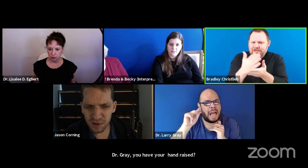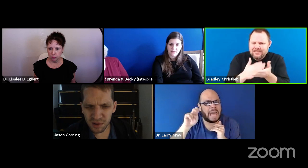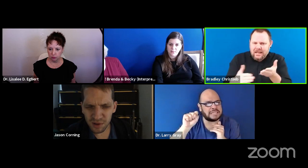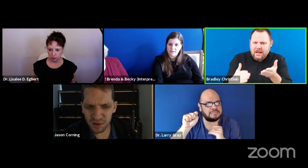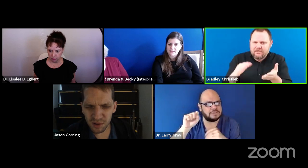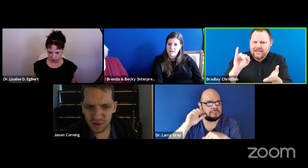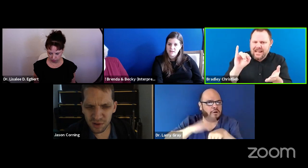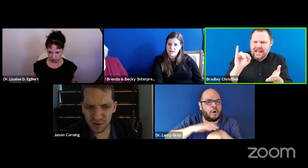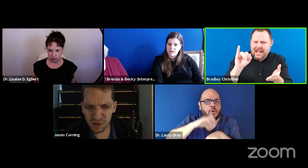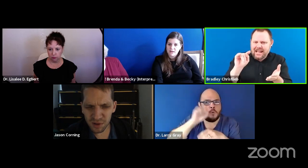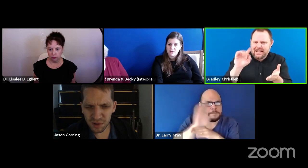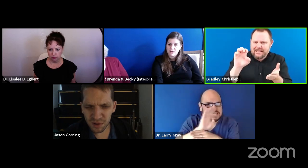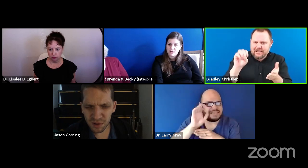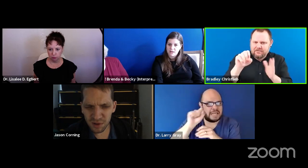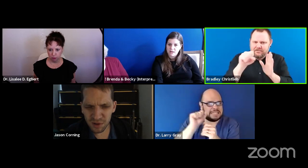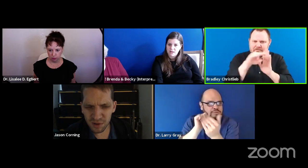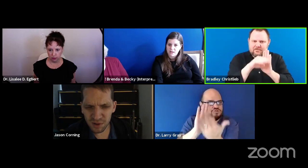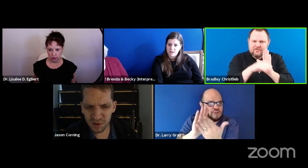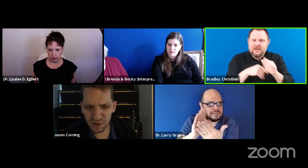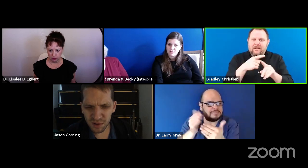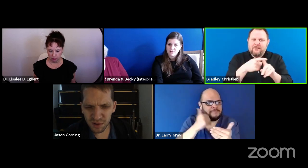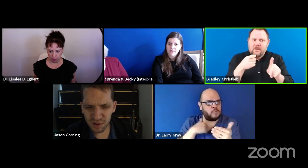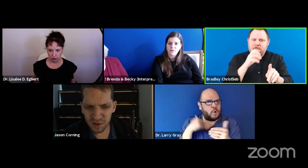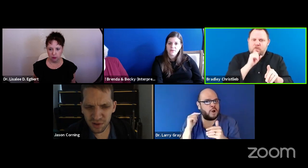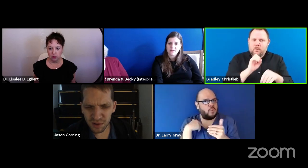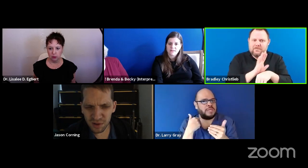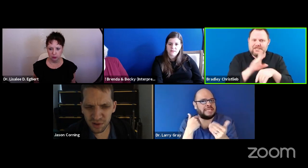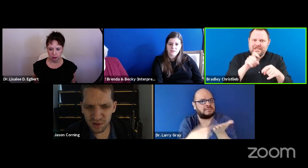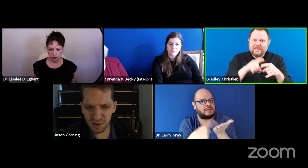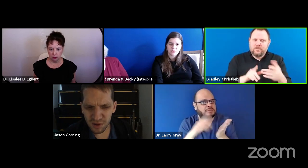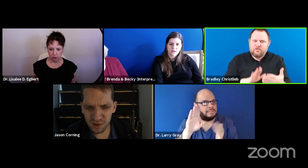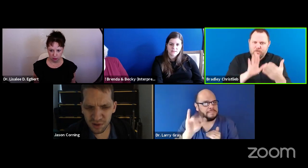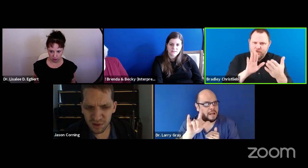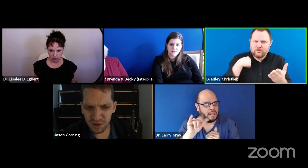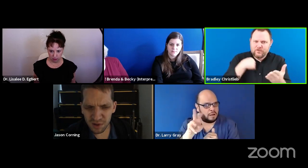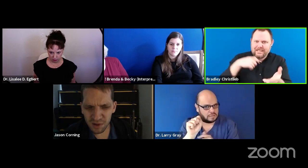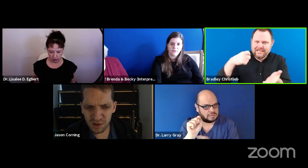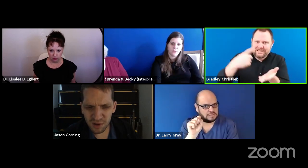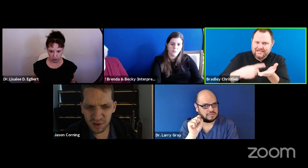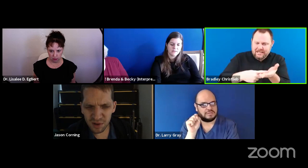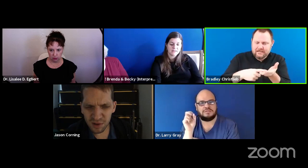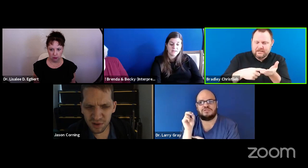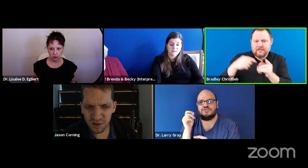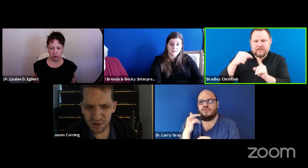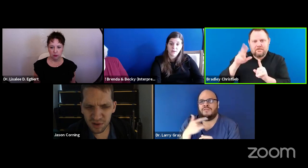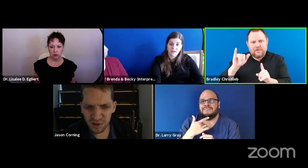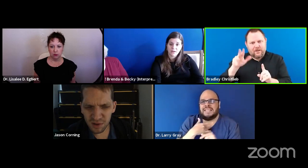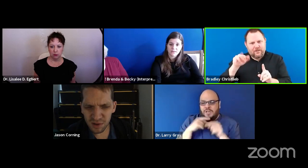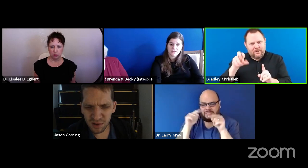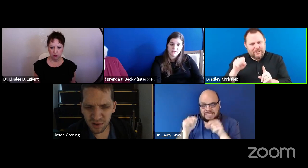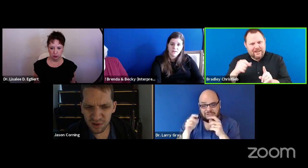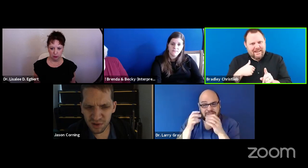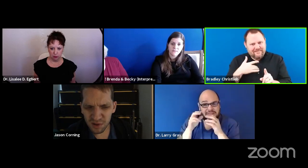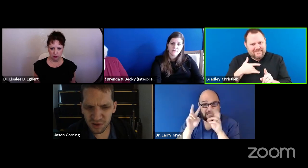item a was. There are several things that we need to address before we discuss the bylaws.